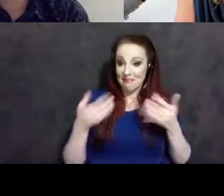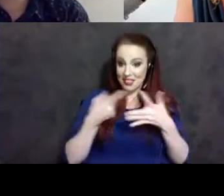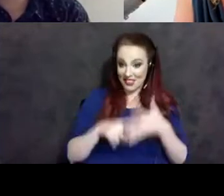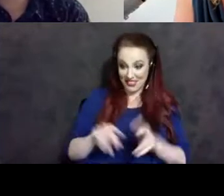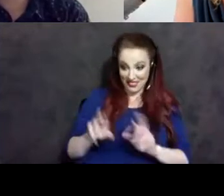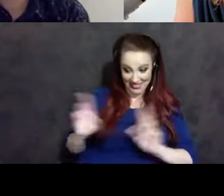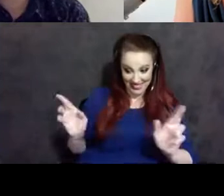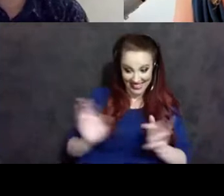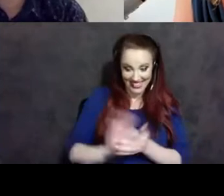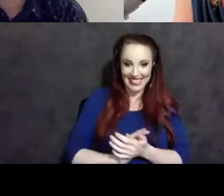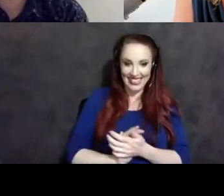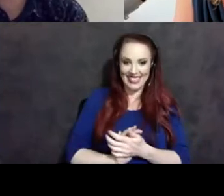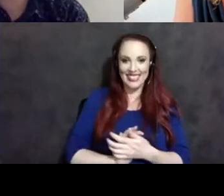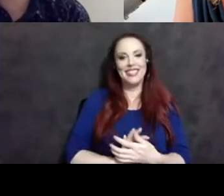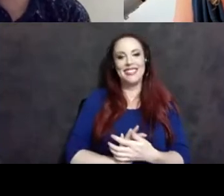Cool. All right.